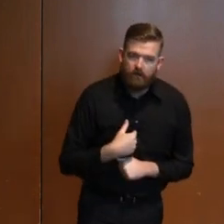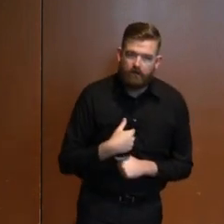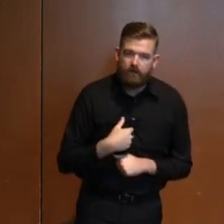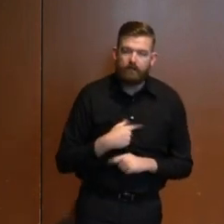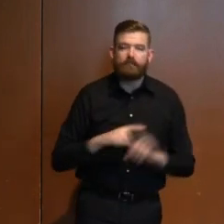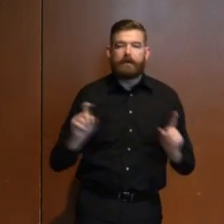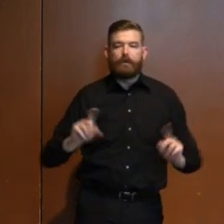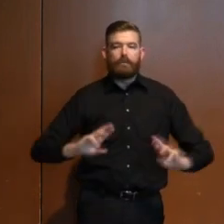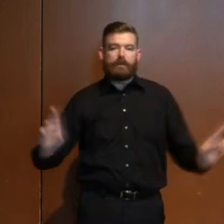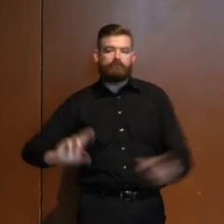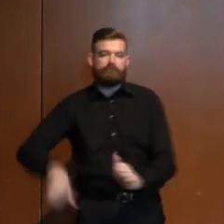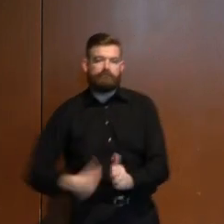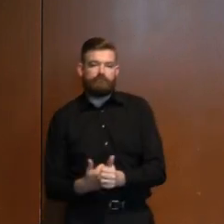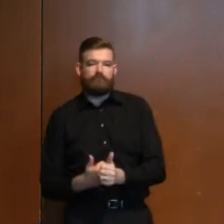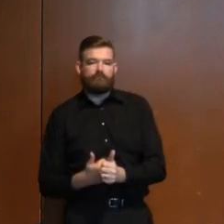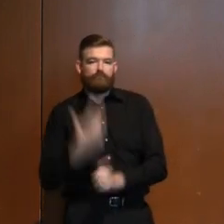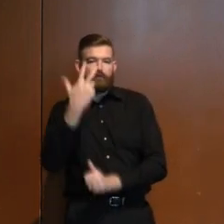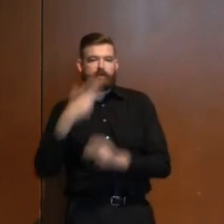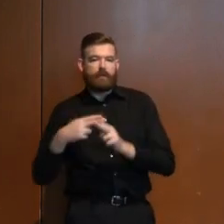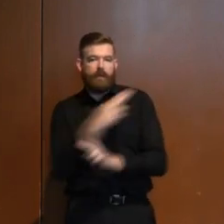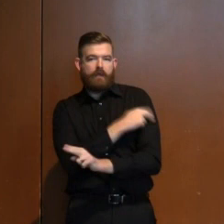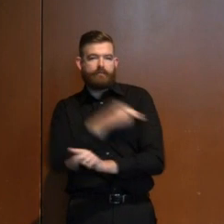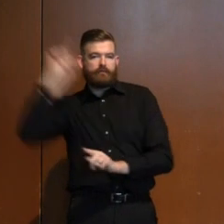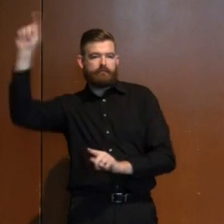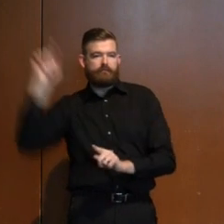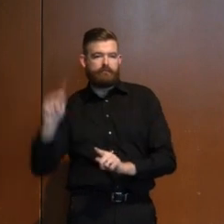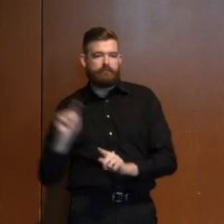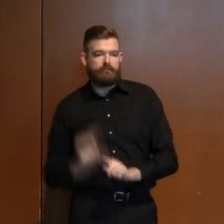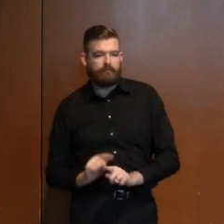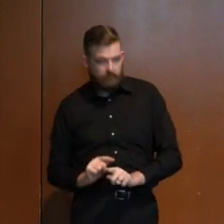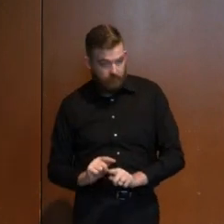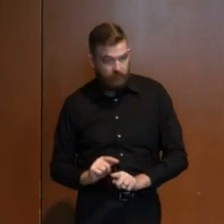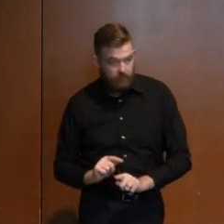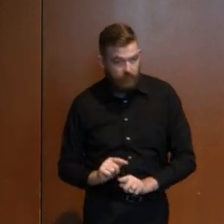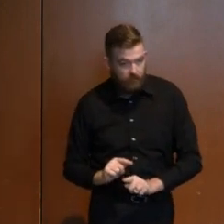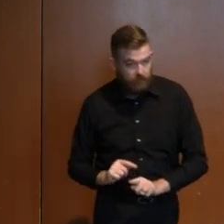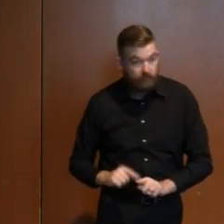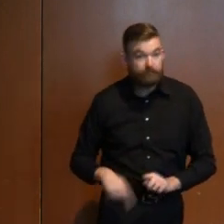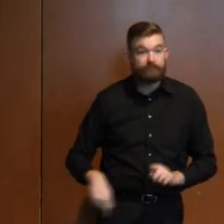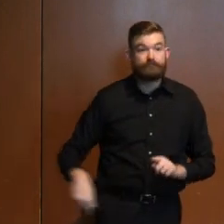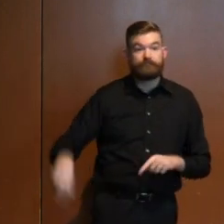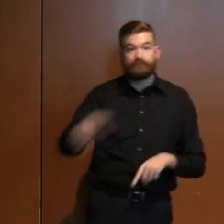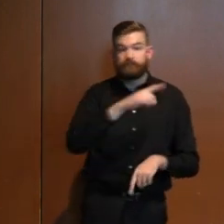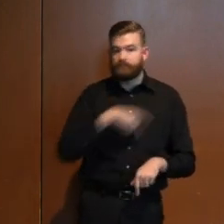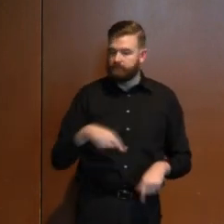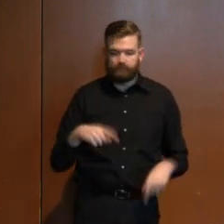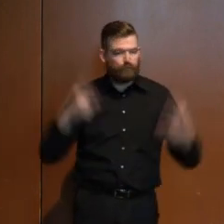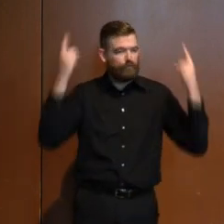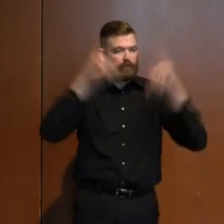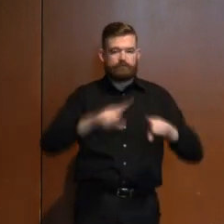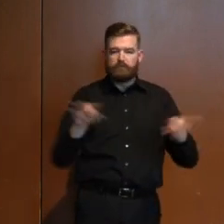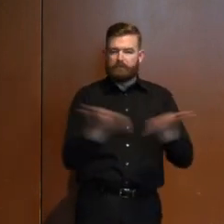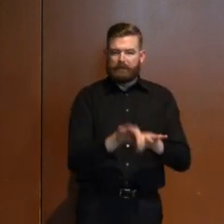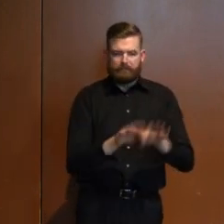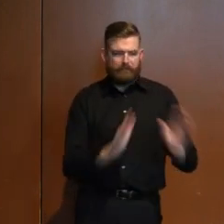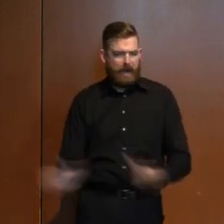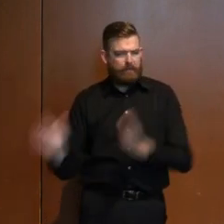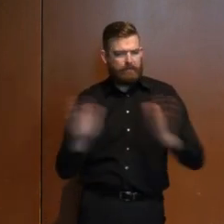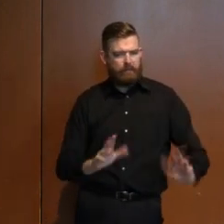THE GROUP OF US AND OUR COLLEAGUES HERE AND BACK WORKING AT THE ROCK AND ELSEWHERE IF WE OVERPREPARE.